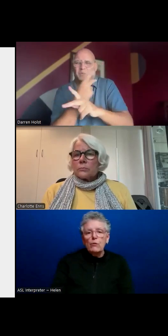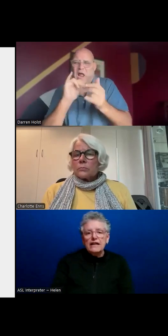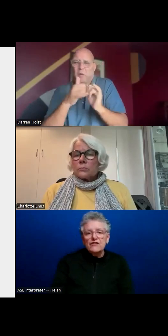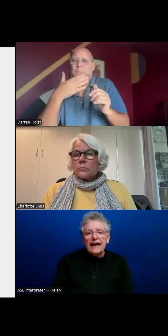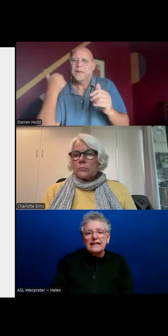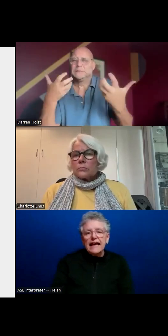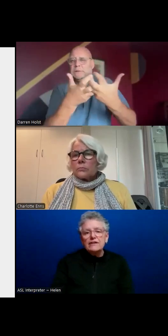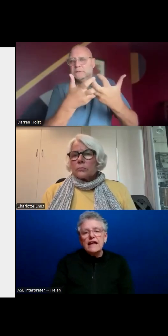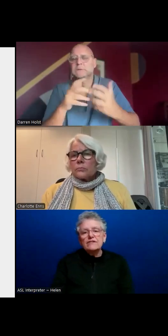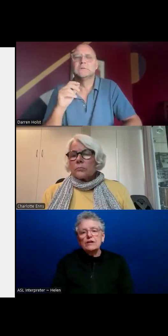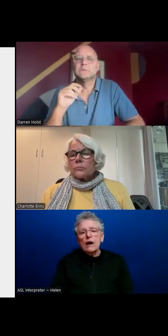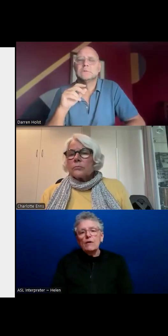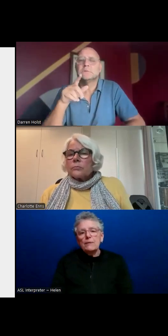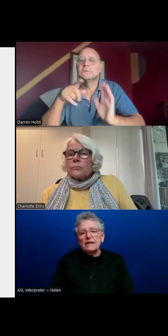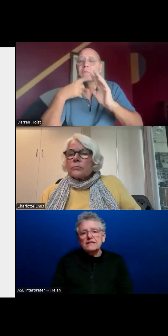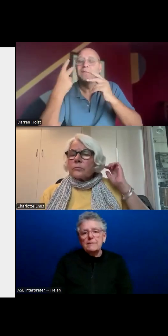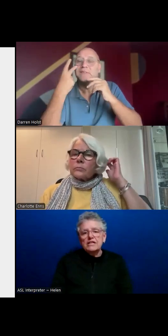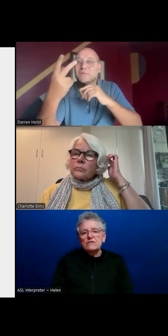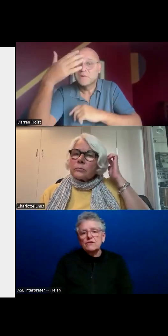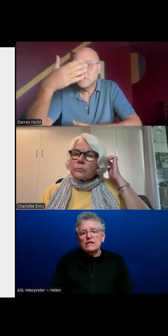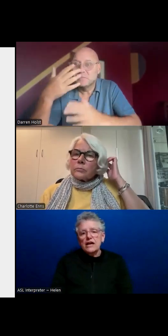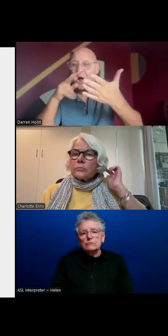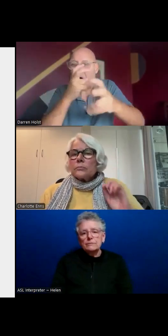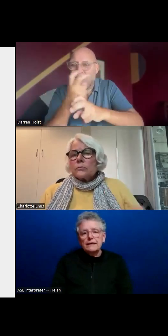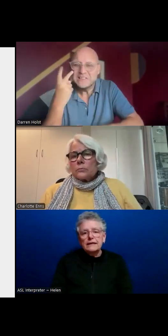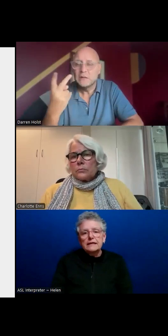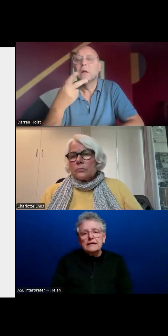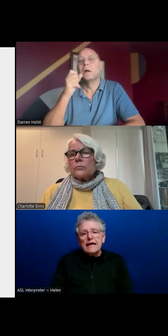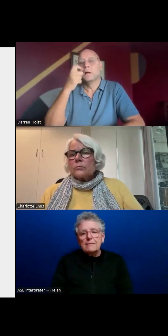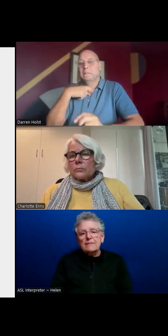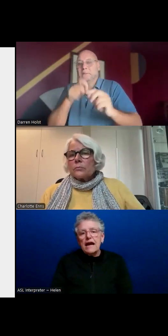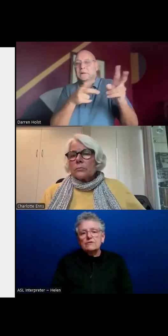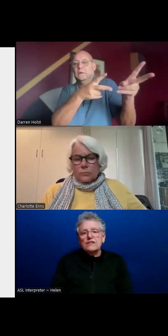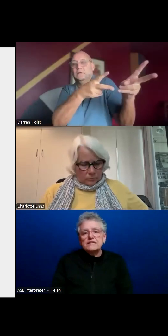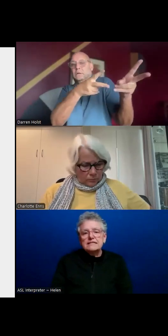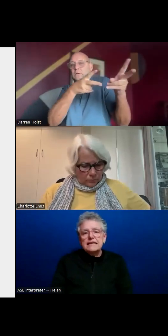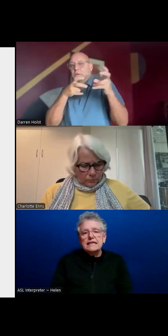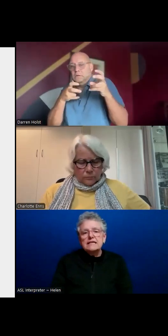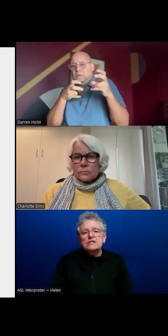the child rewatch that. And you'd have to figure out what the best accommodation for that child would be. It might be hard for them